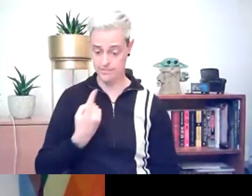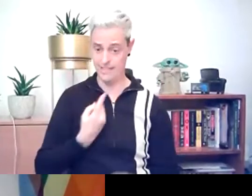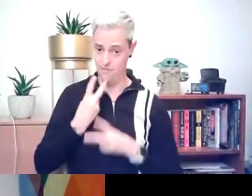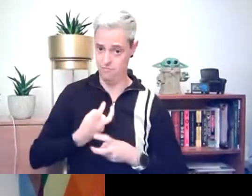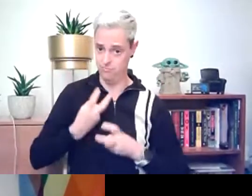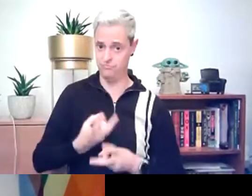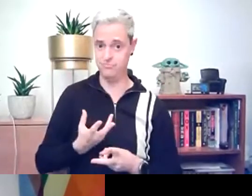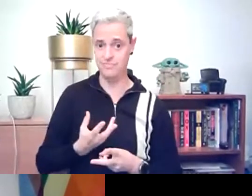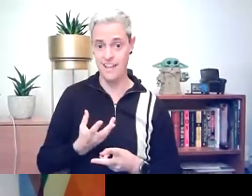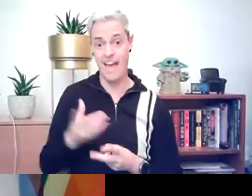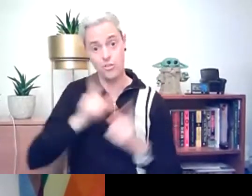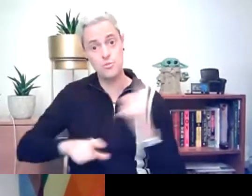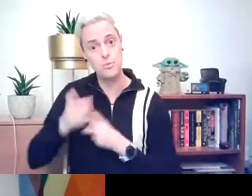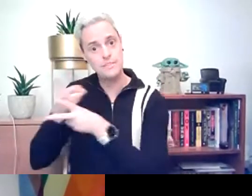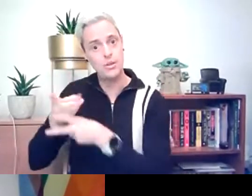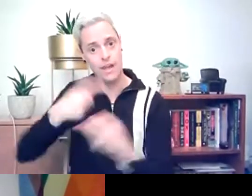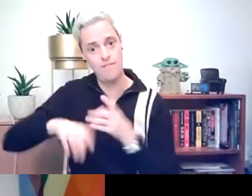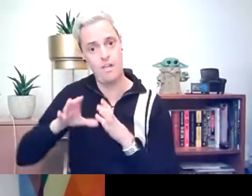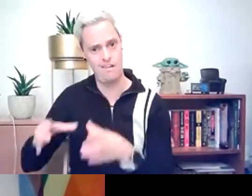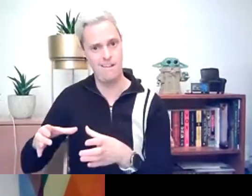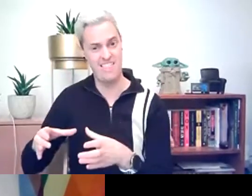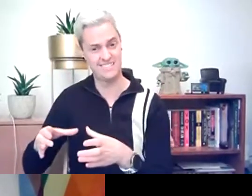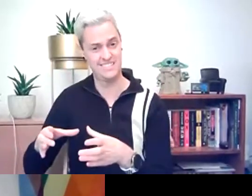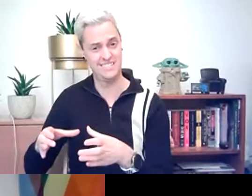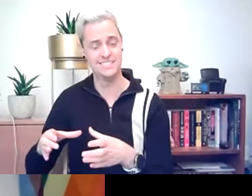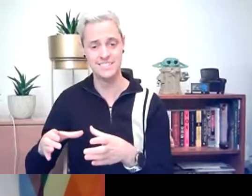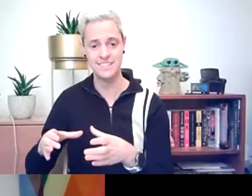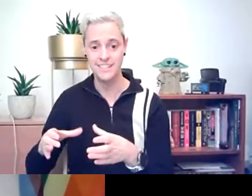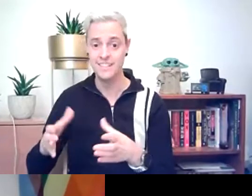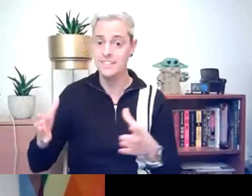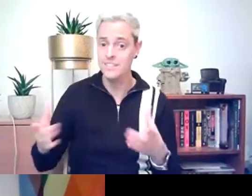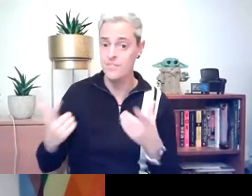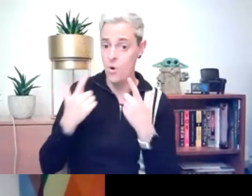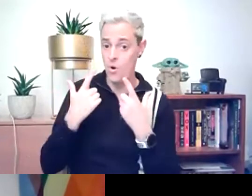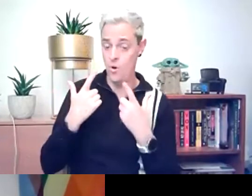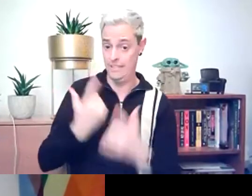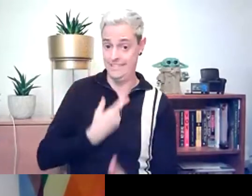18:27:38 And that's brilliant afraid frame self care is an act of defiance and resilience